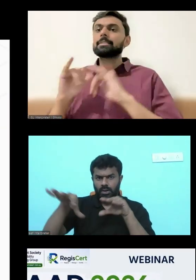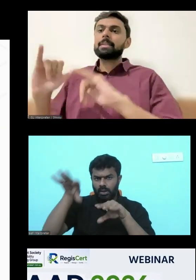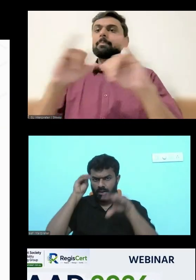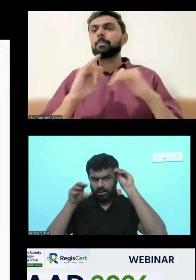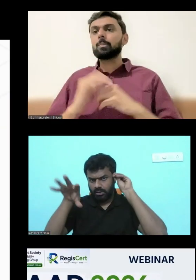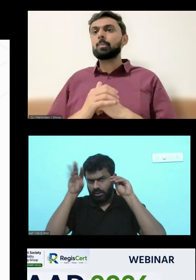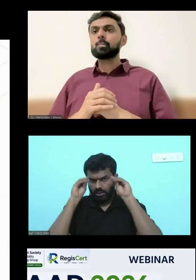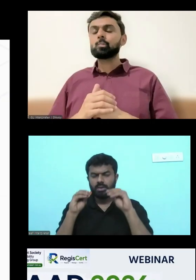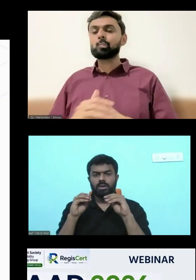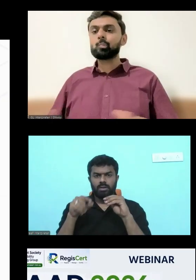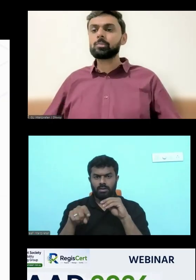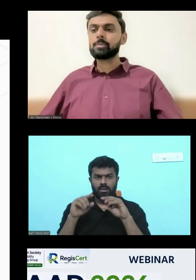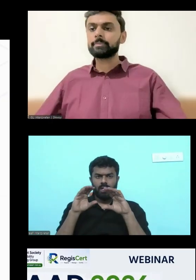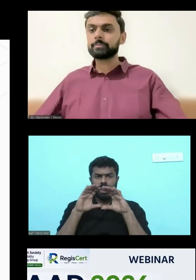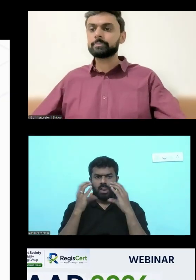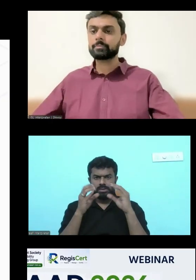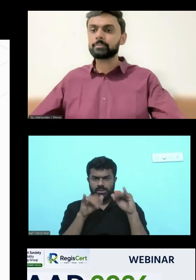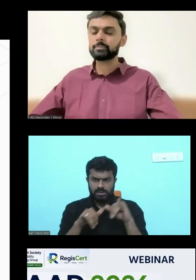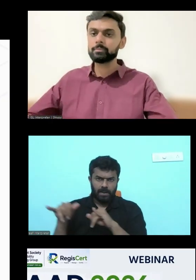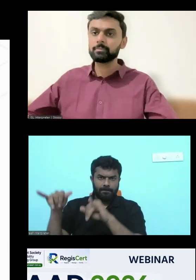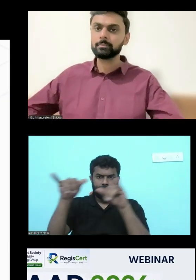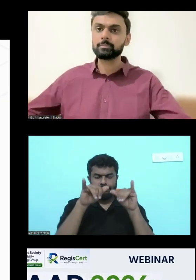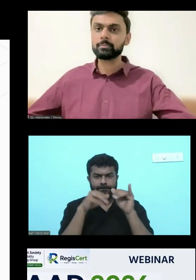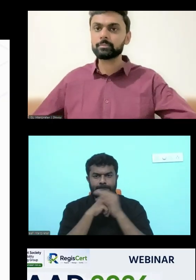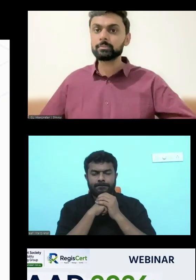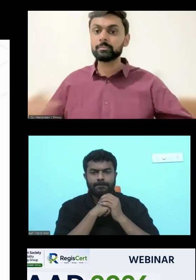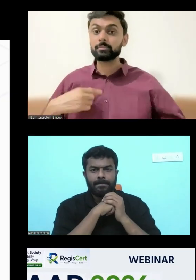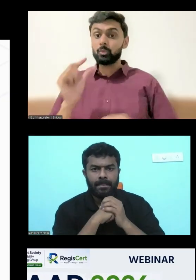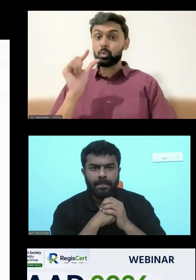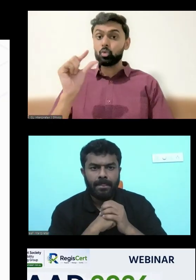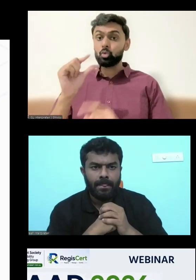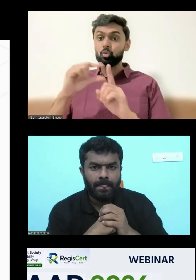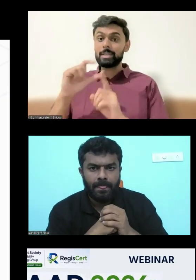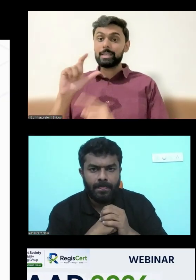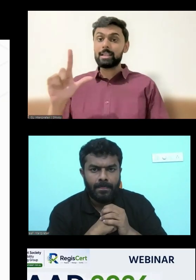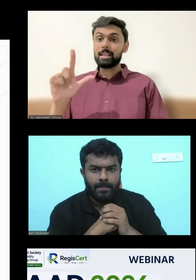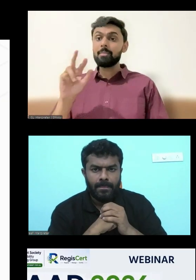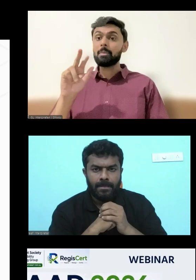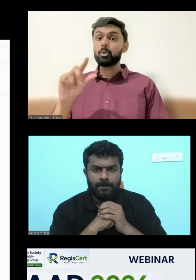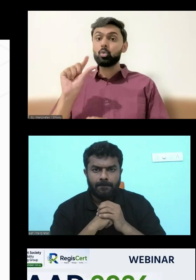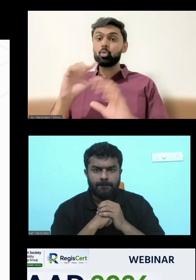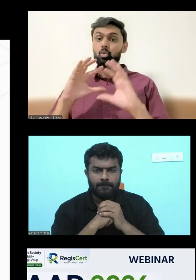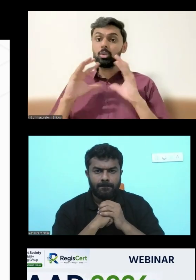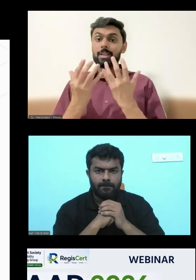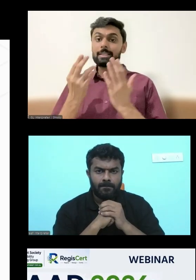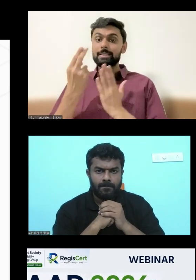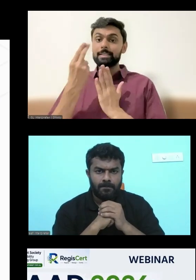So we are applying UDL, that is universal design learning and assistive technology.